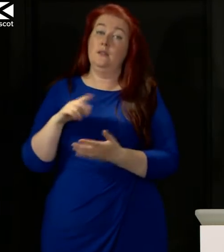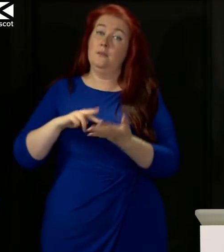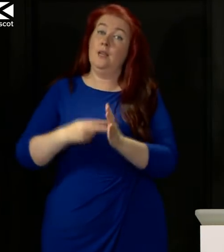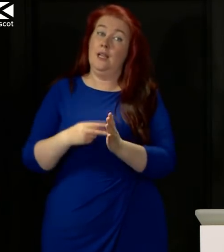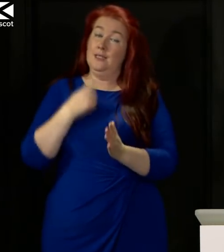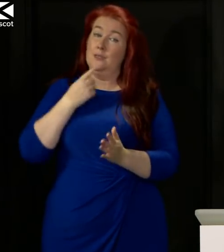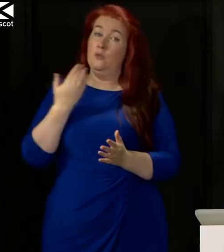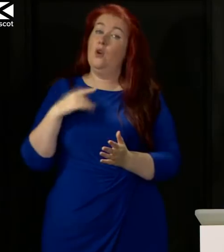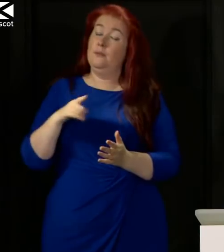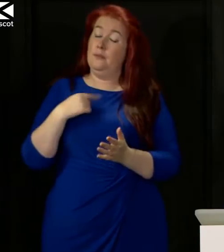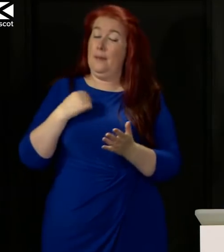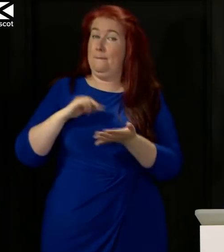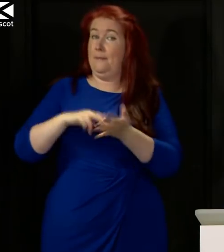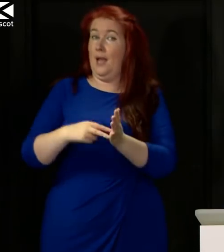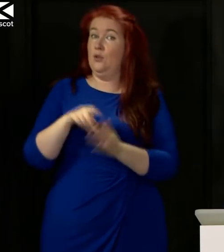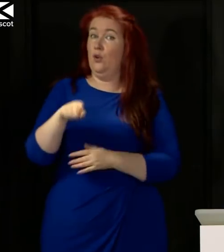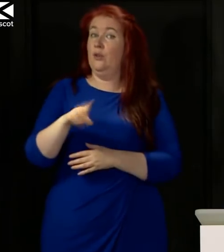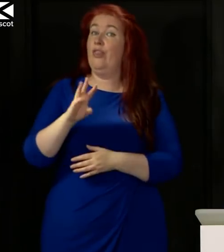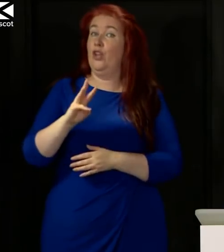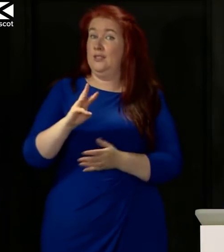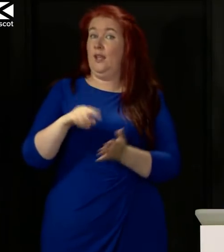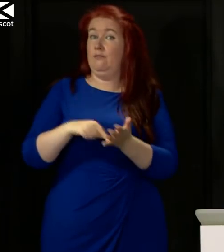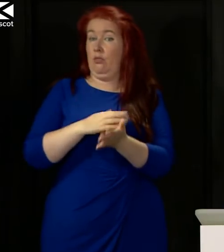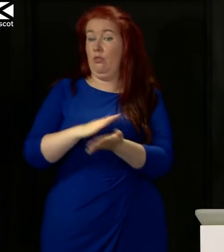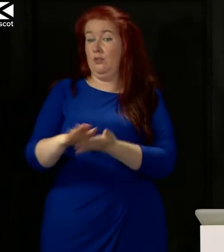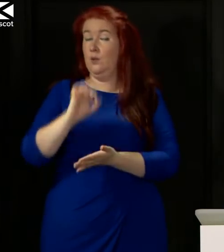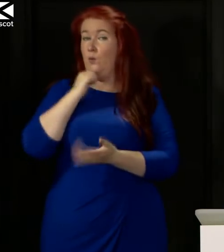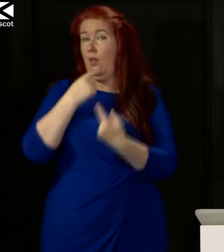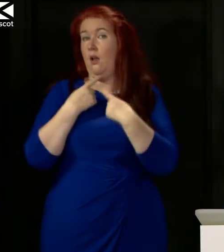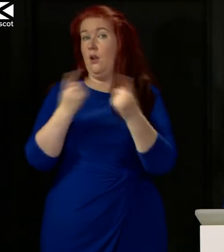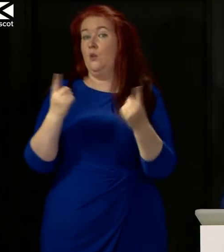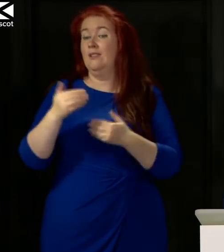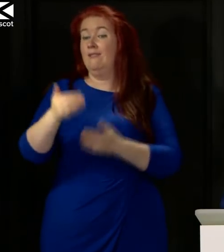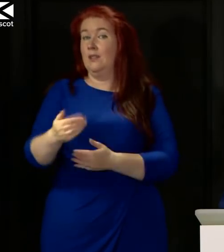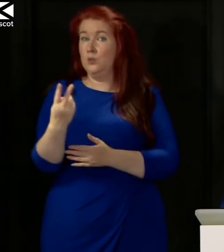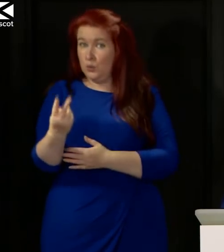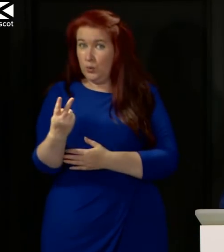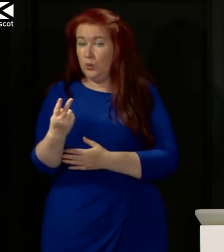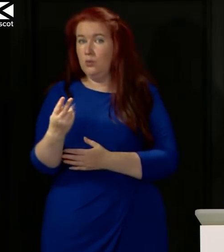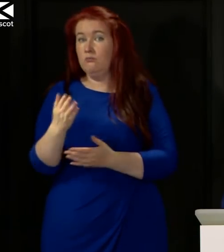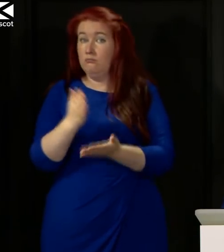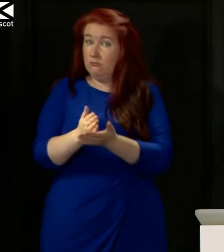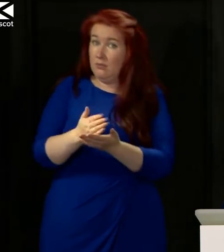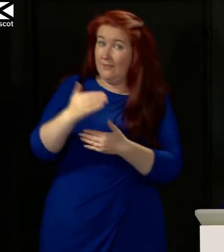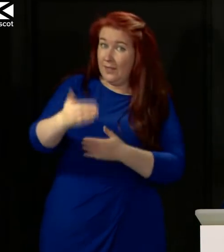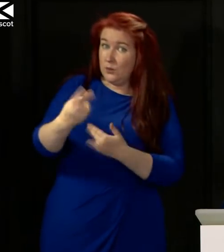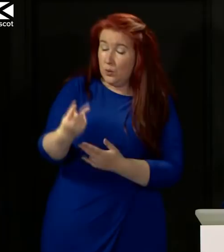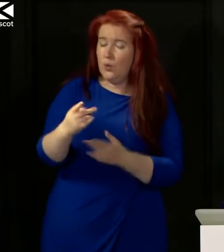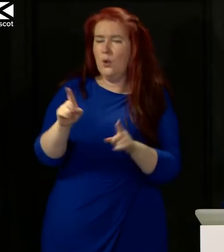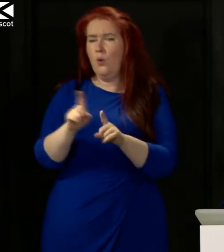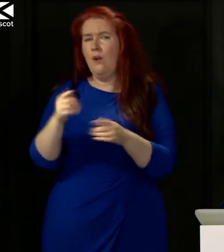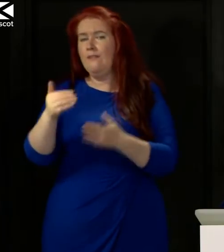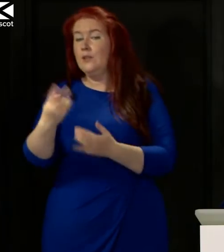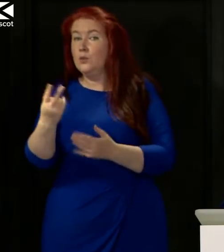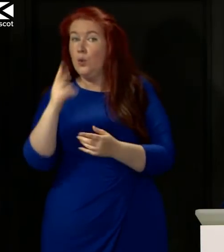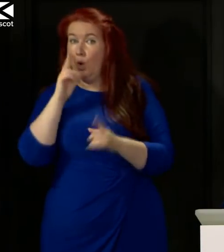on, that's what i hope to do on Thursday as we announce whether or not we are going in to phase 2, and then what the phasing of the phase two measures will be.